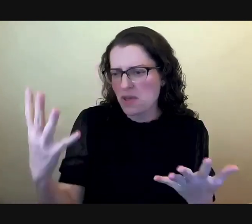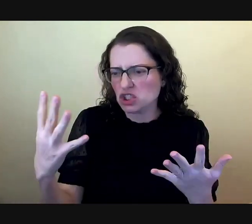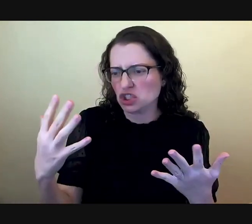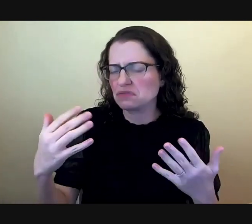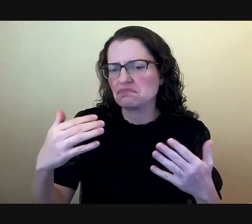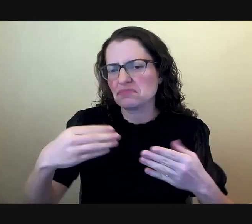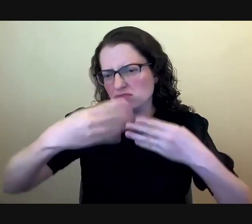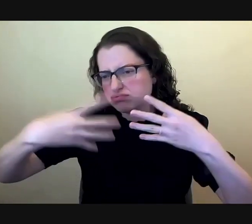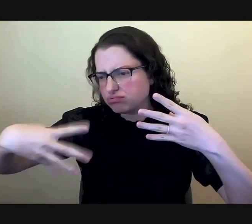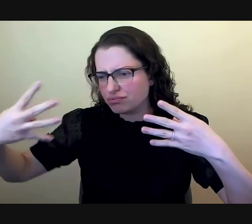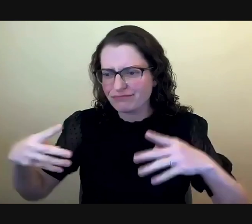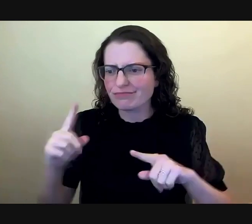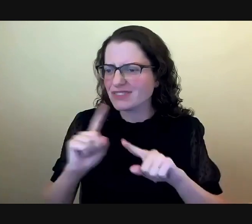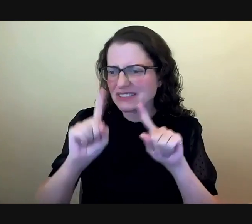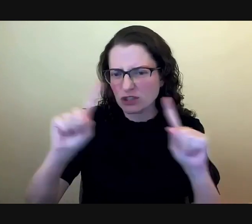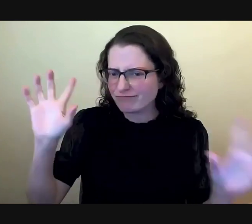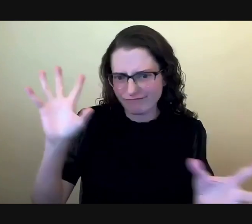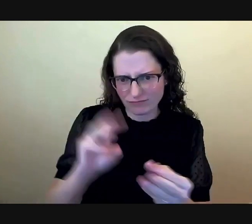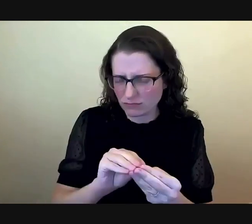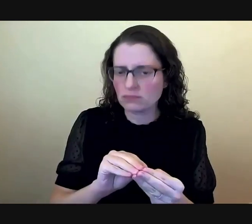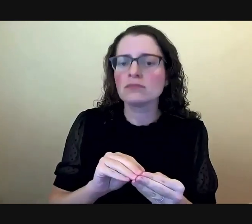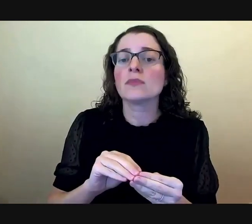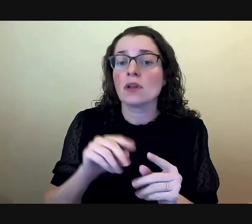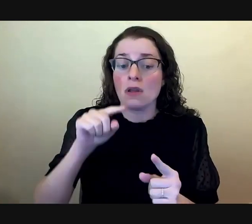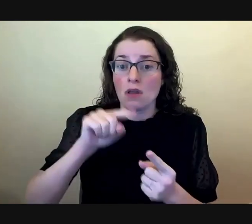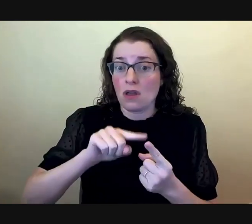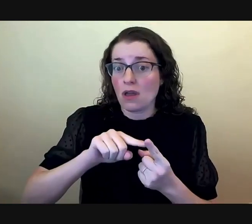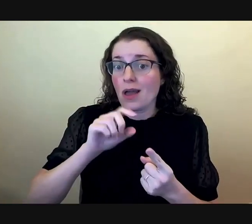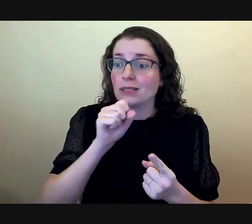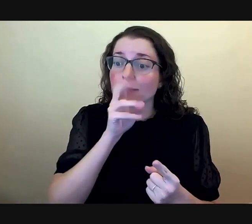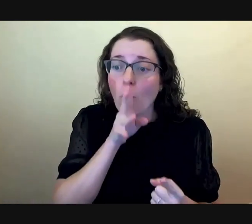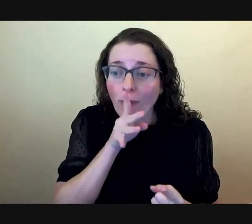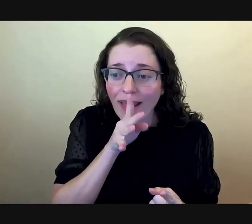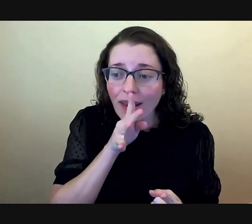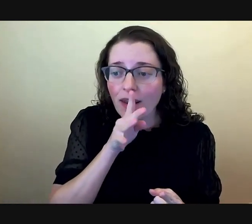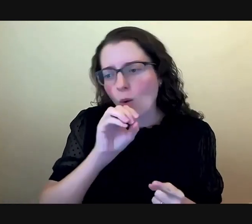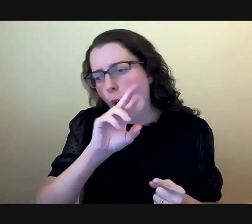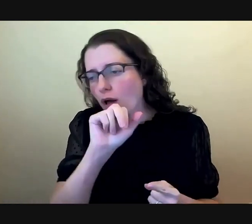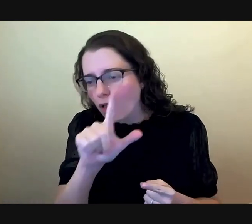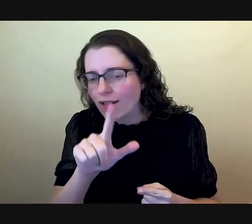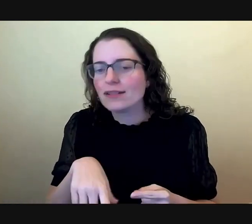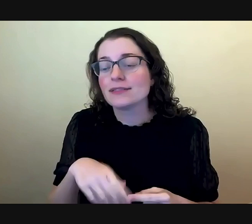Protected health information. There are many different categories that fall under this protected health information.